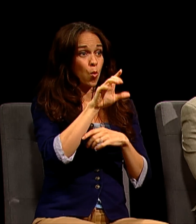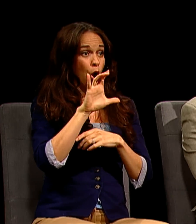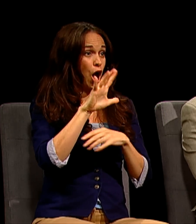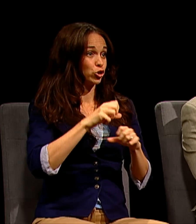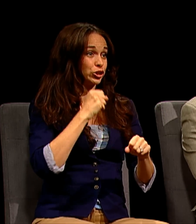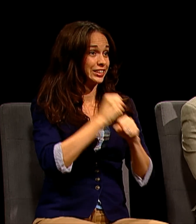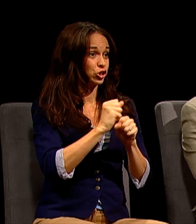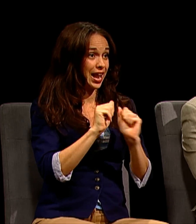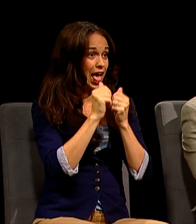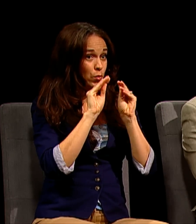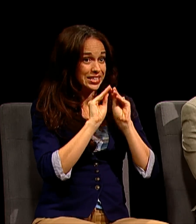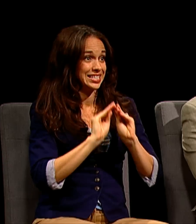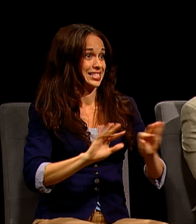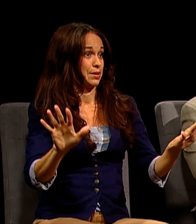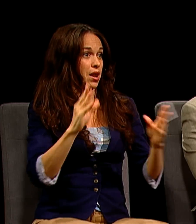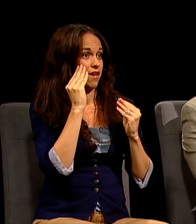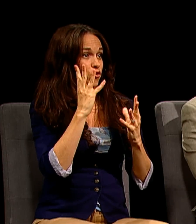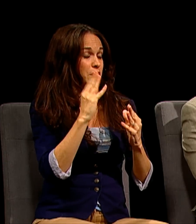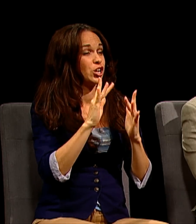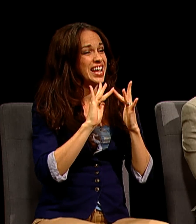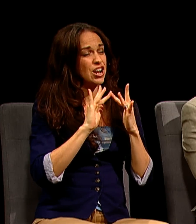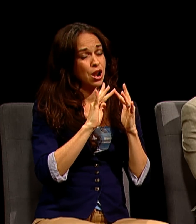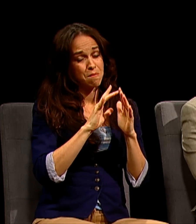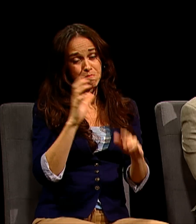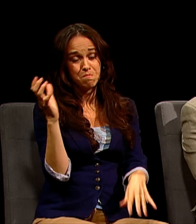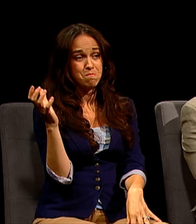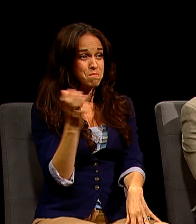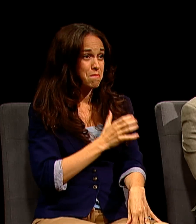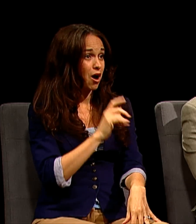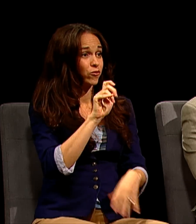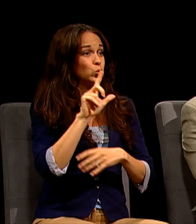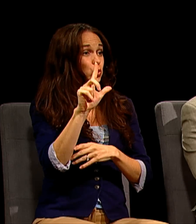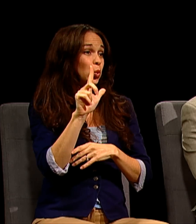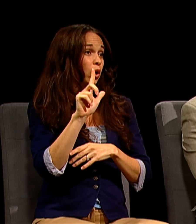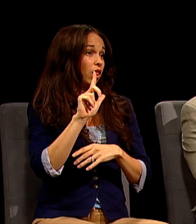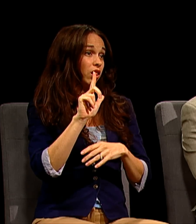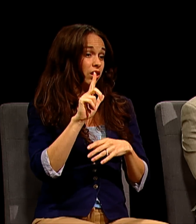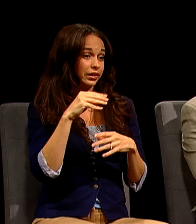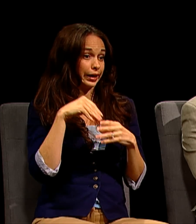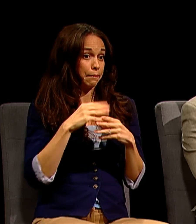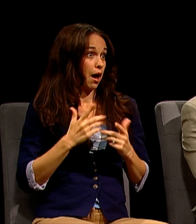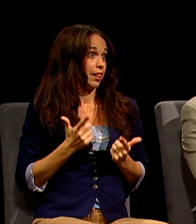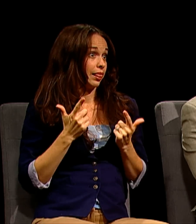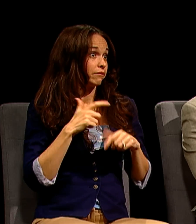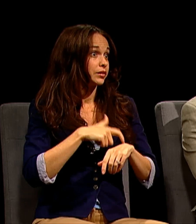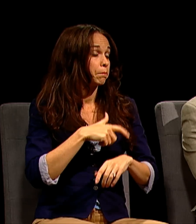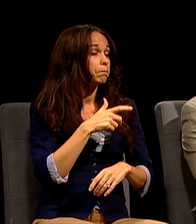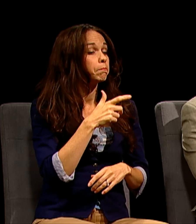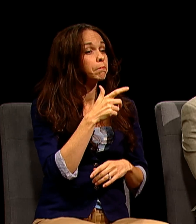The internet is the most powerful tool created in my life time and the great thing about the internet is